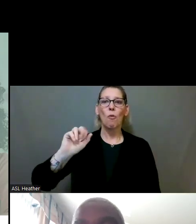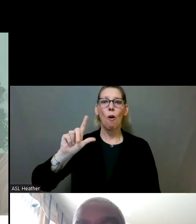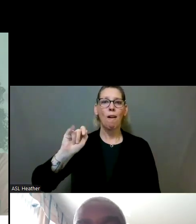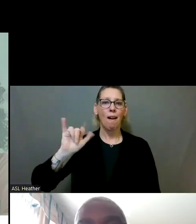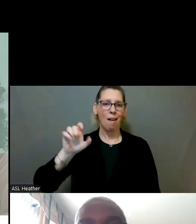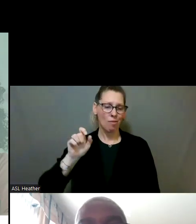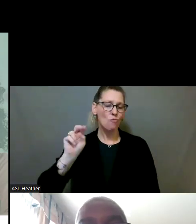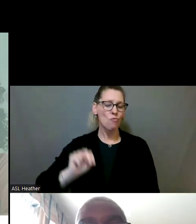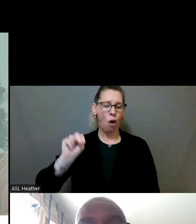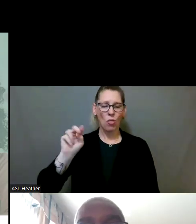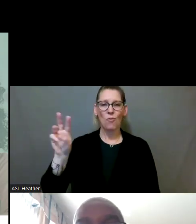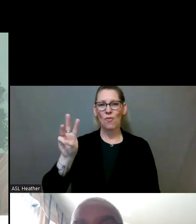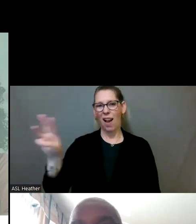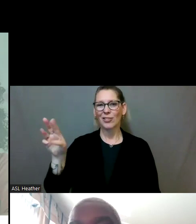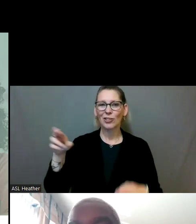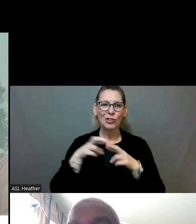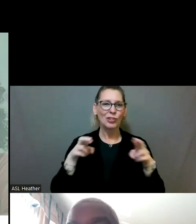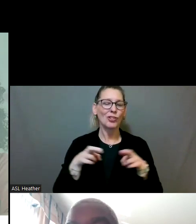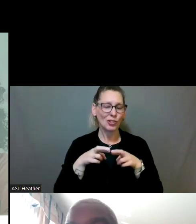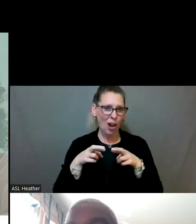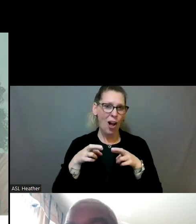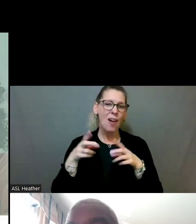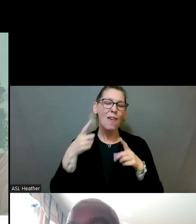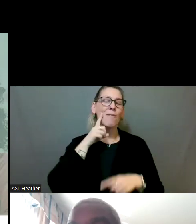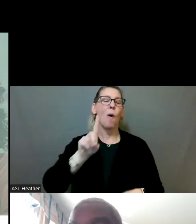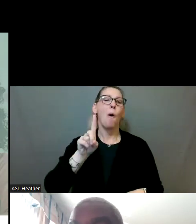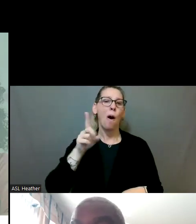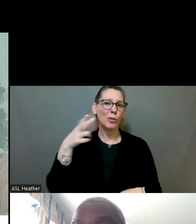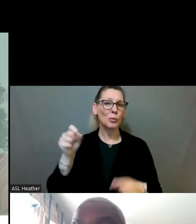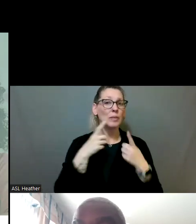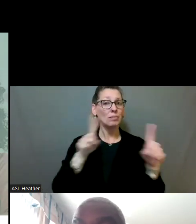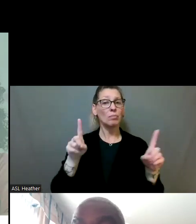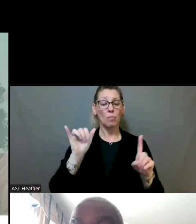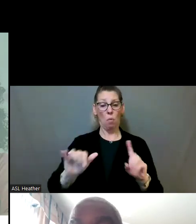the center for high school success. We are an organization that is in 9